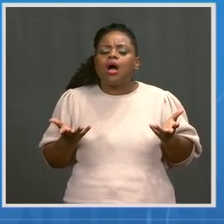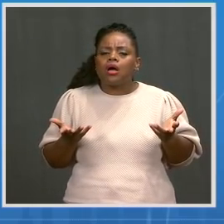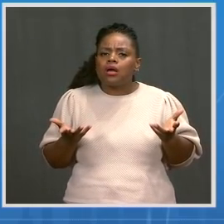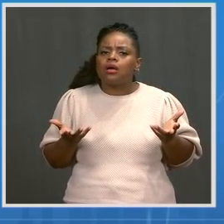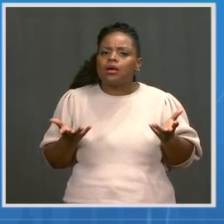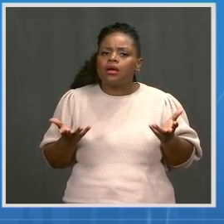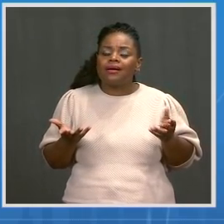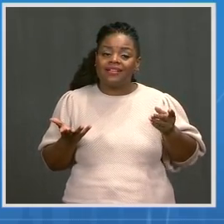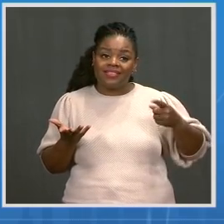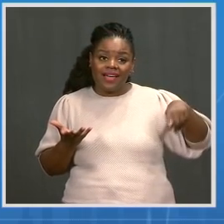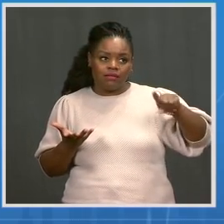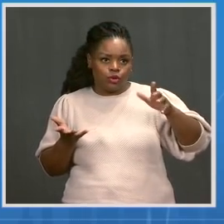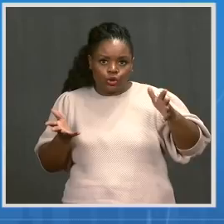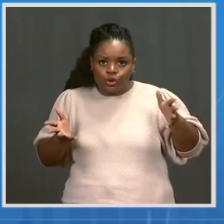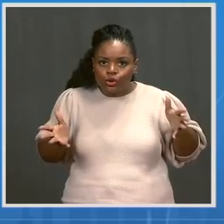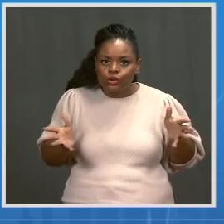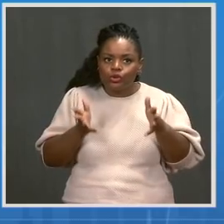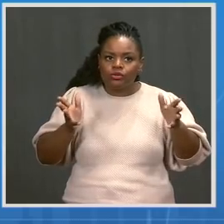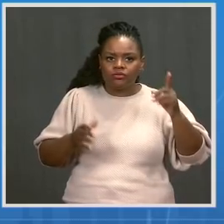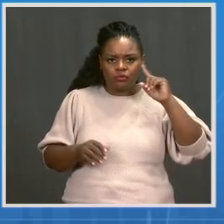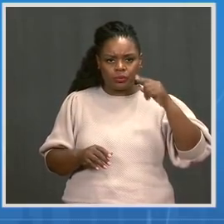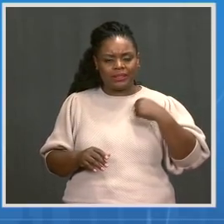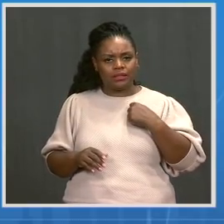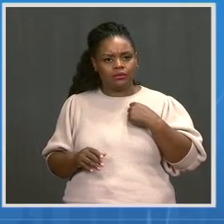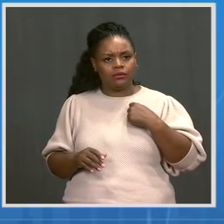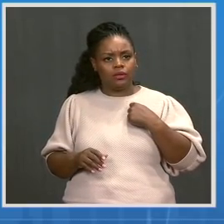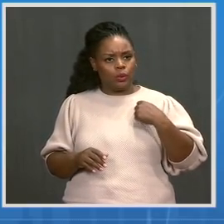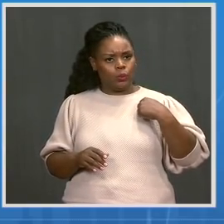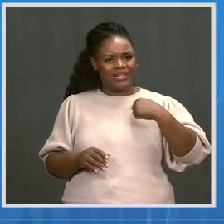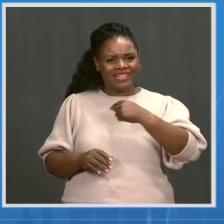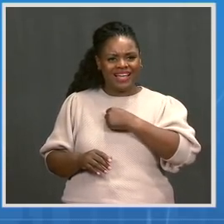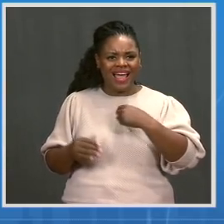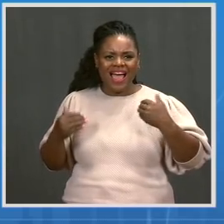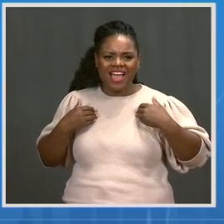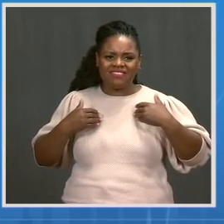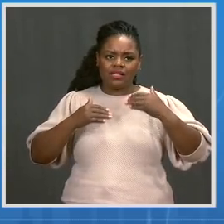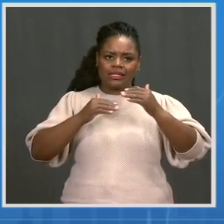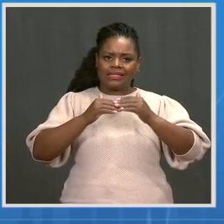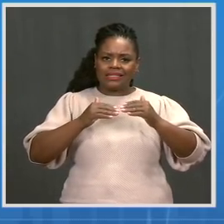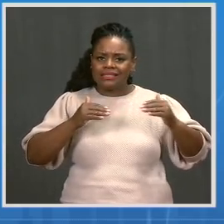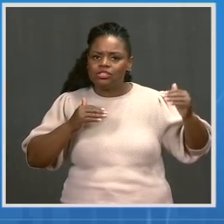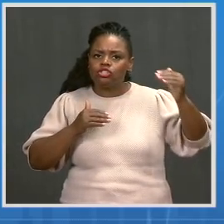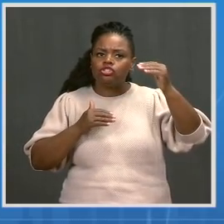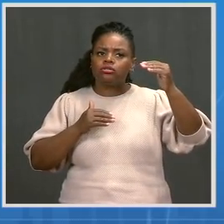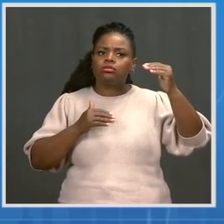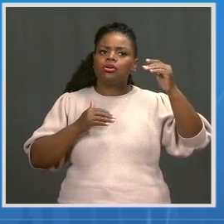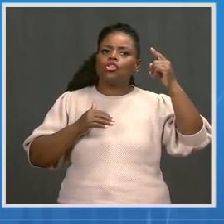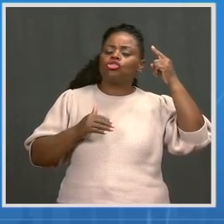and so many of us is that we have actually exceeded where we thought we would be. We thought people would be able to get together,